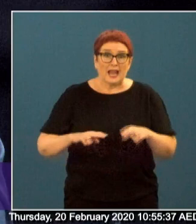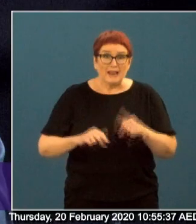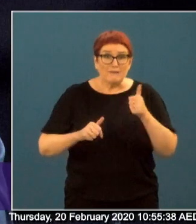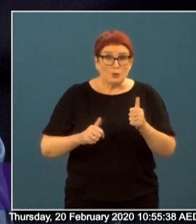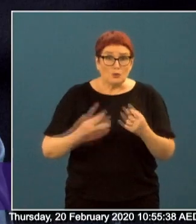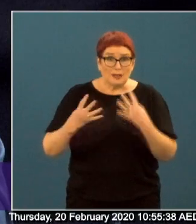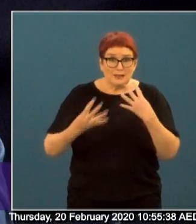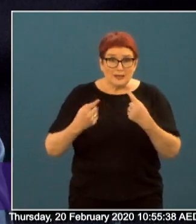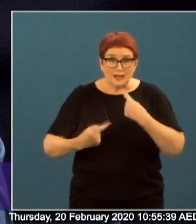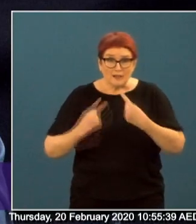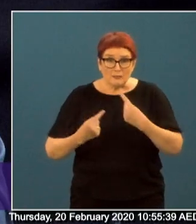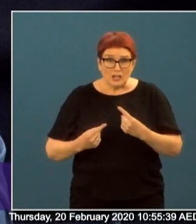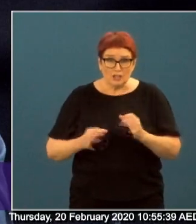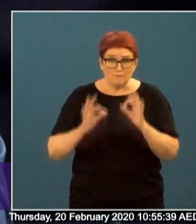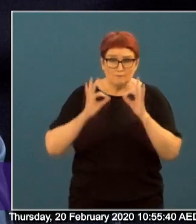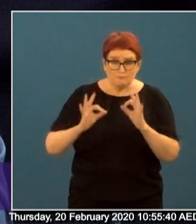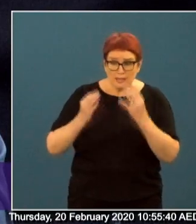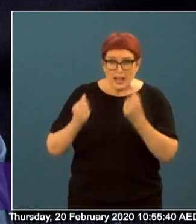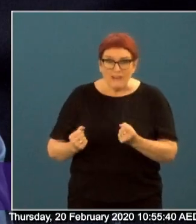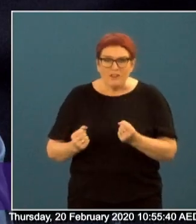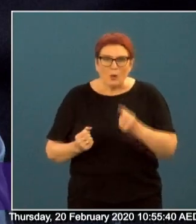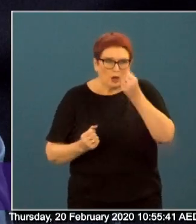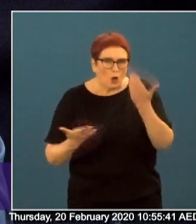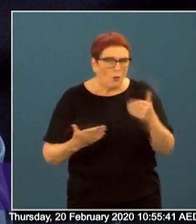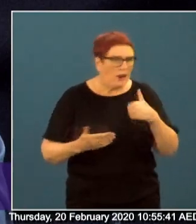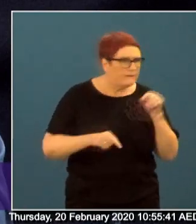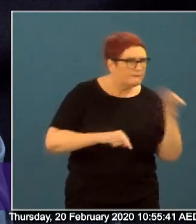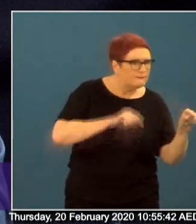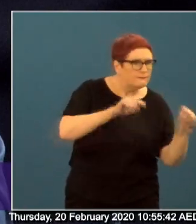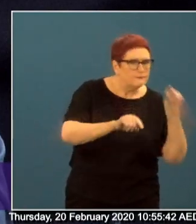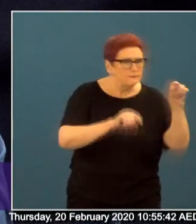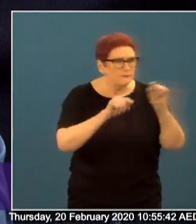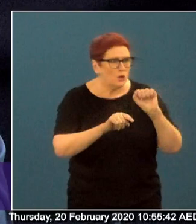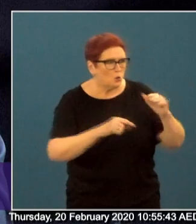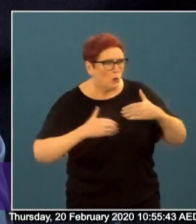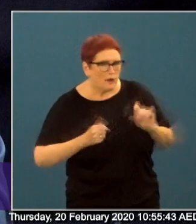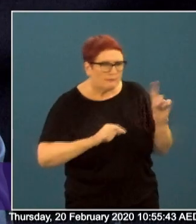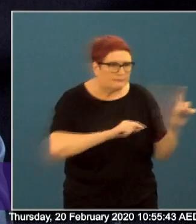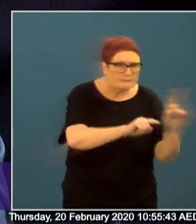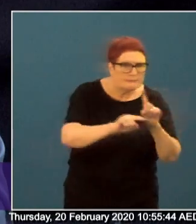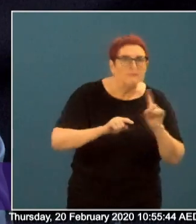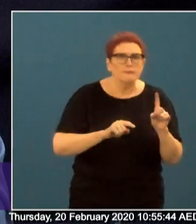we could also understand where people are living, and its impact on health outcomes and on access to health care.